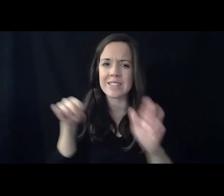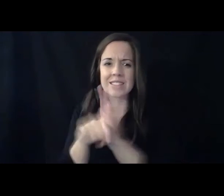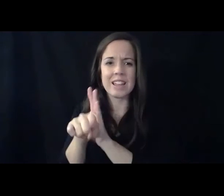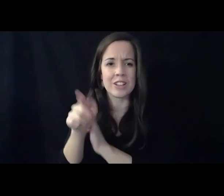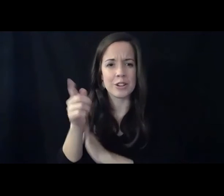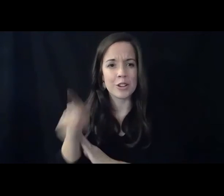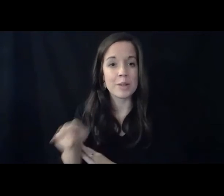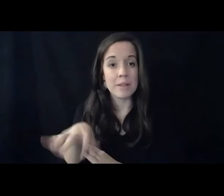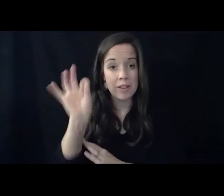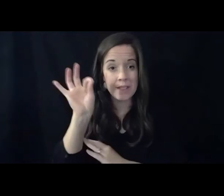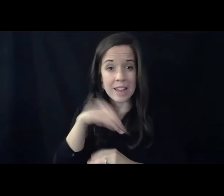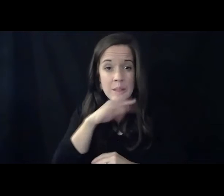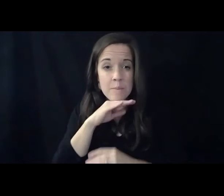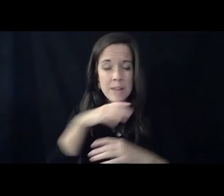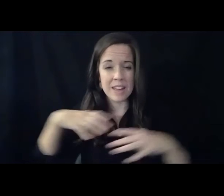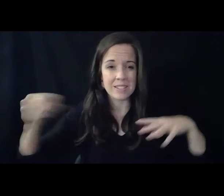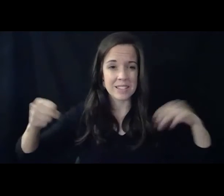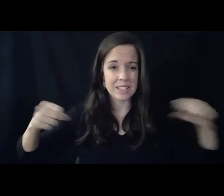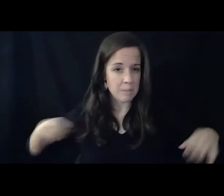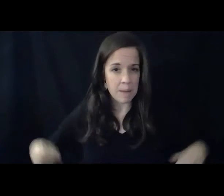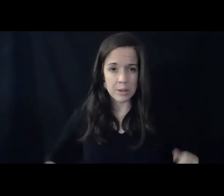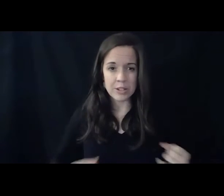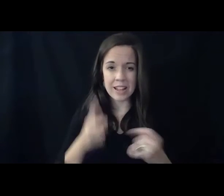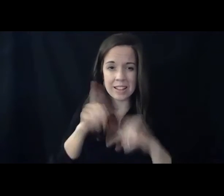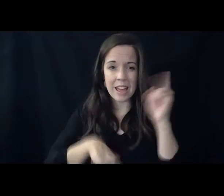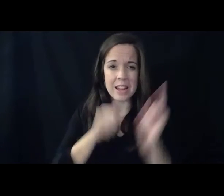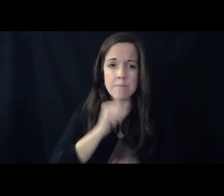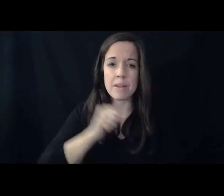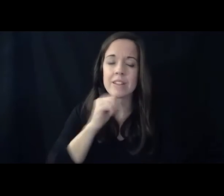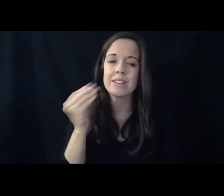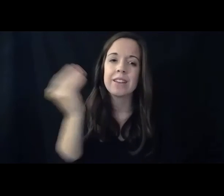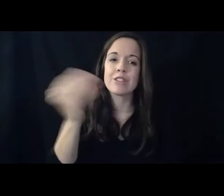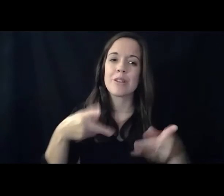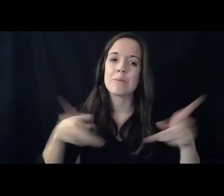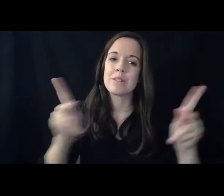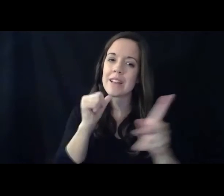dismembered and cannot bear it, grant yourself permission to not tend to her re-memberment.